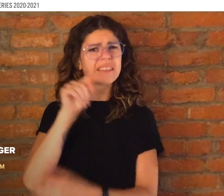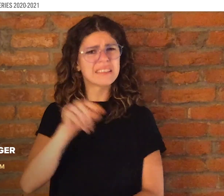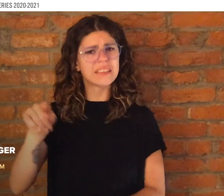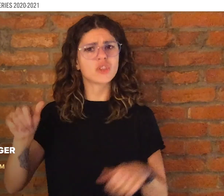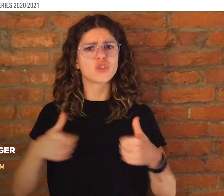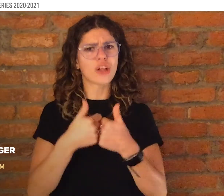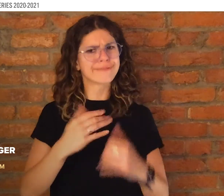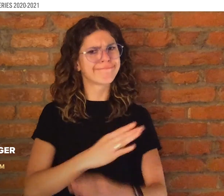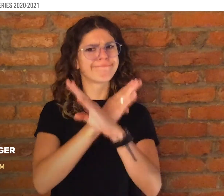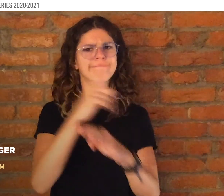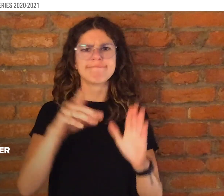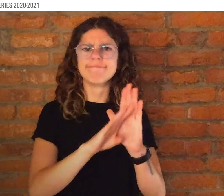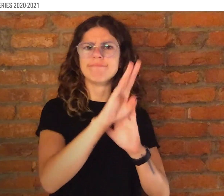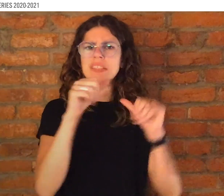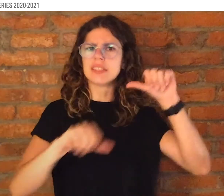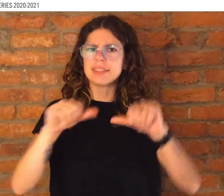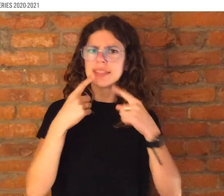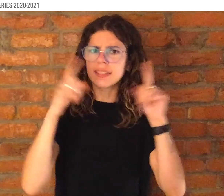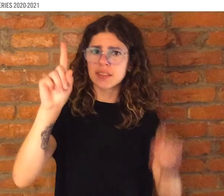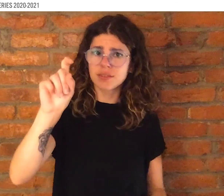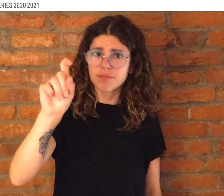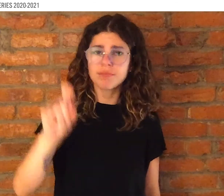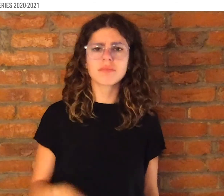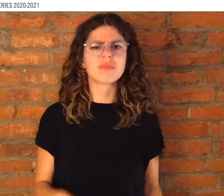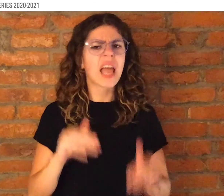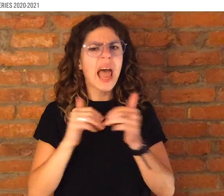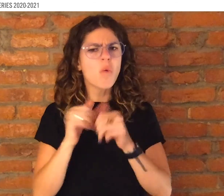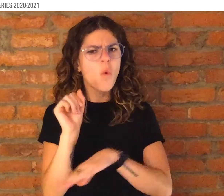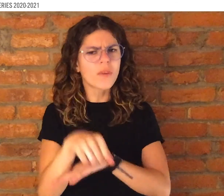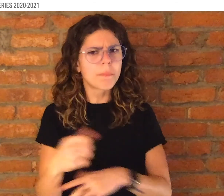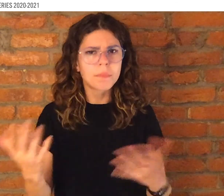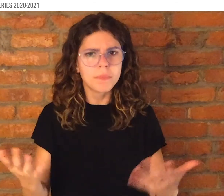What challenges did you face that propelled your scientific success? How did you overcome them?